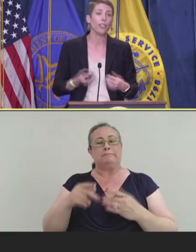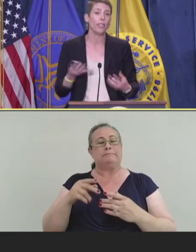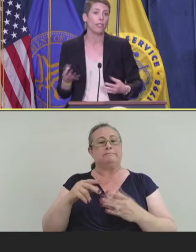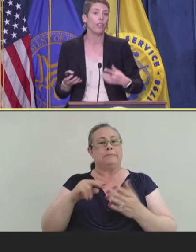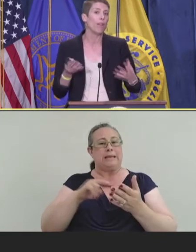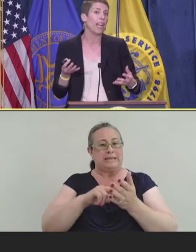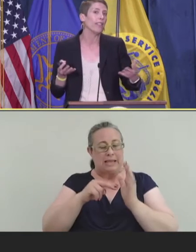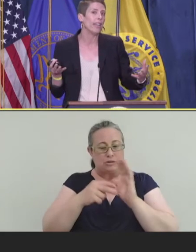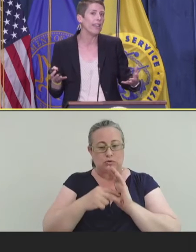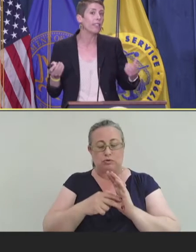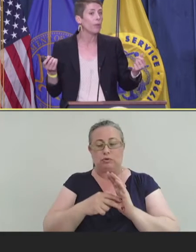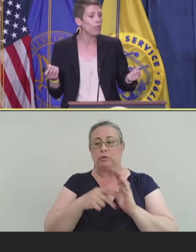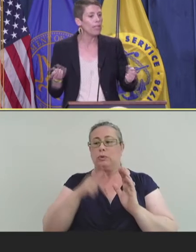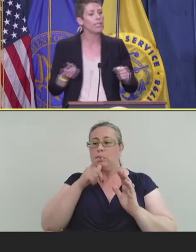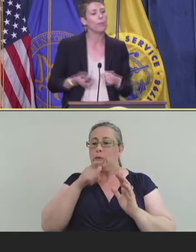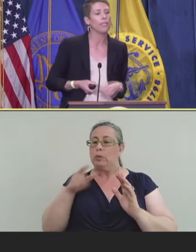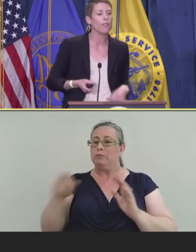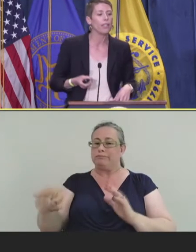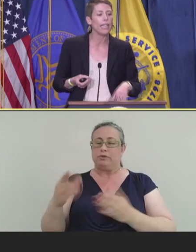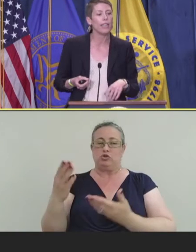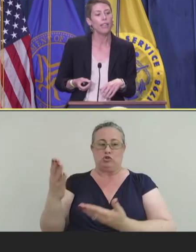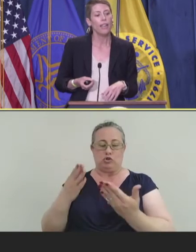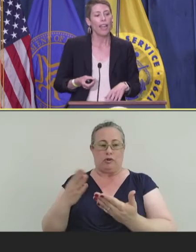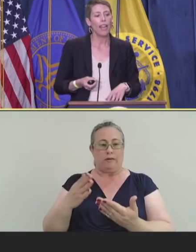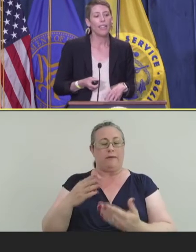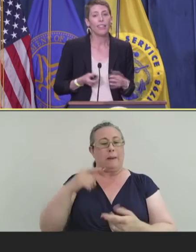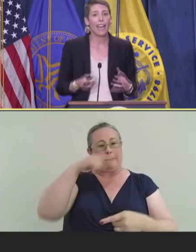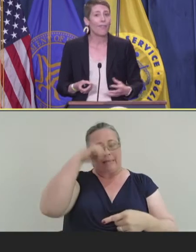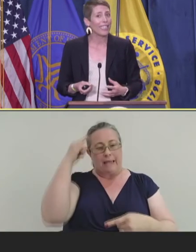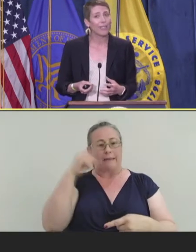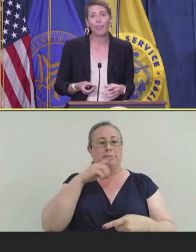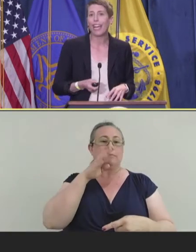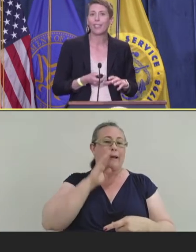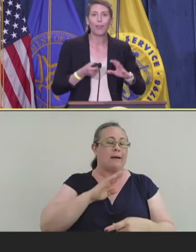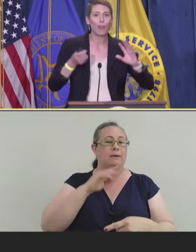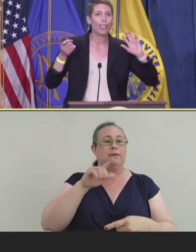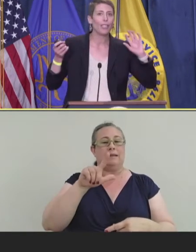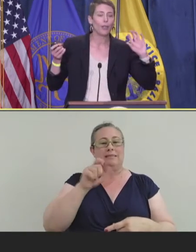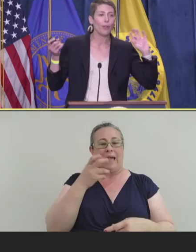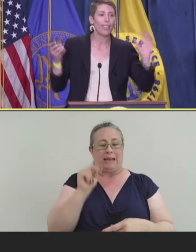that serve Black and Latinx communities specifically. And that festival has grown into a